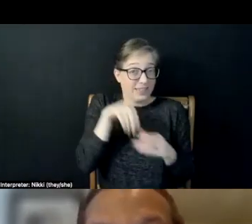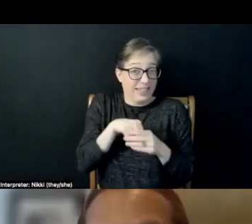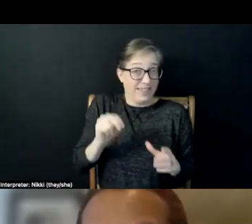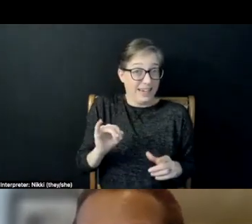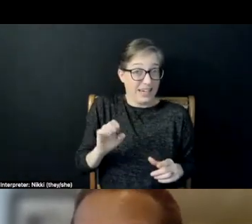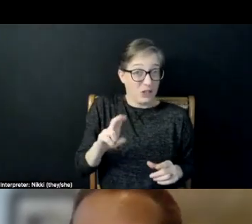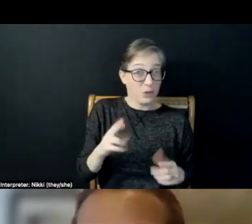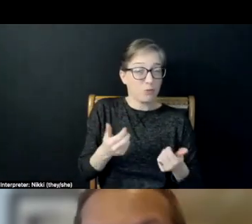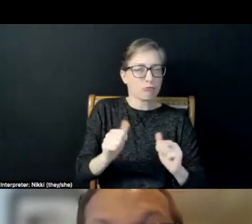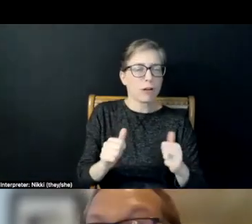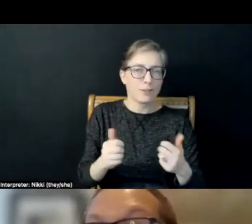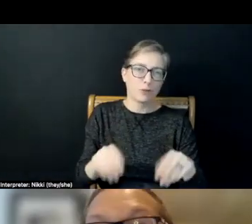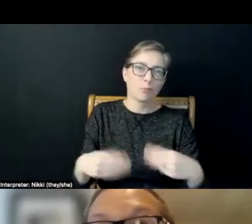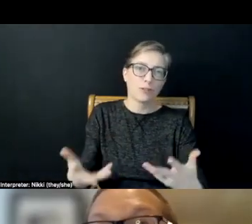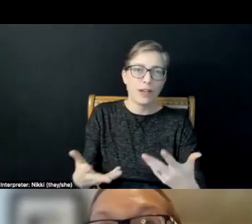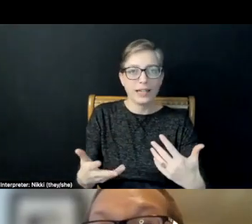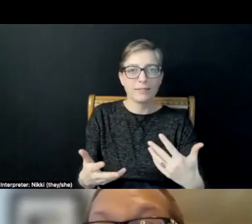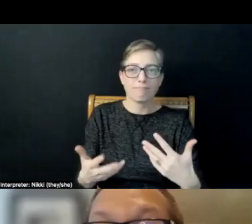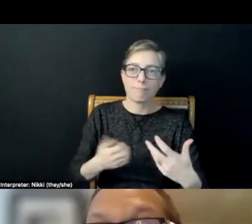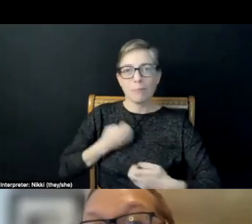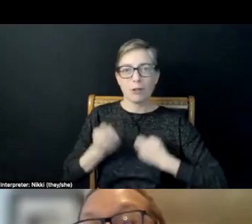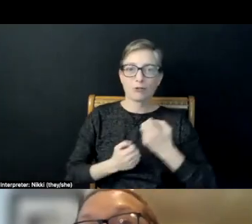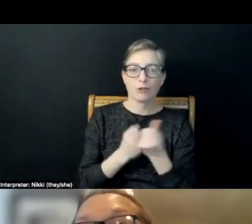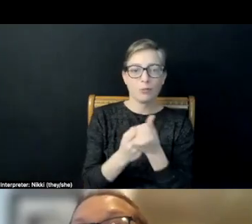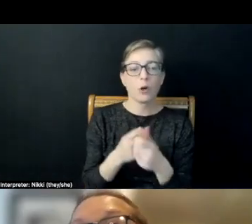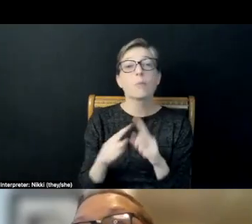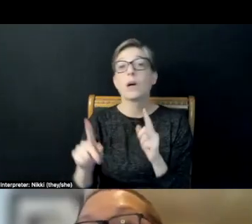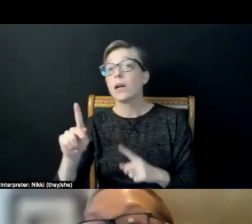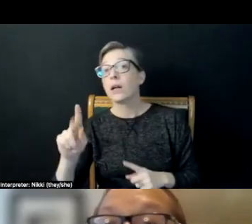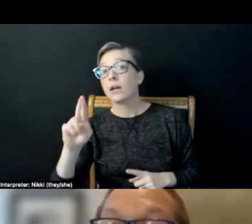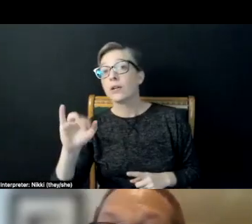But a lot of Kristie's story resonates with me as well because you do feel very othered,